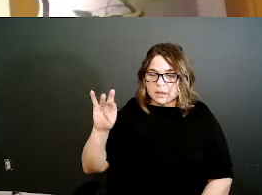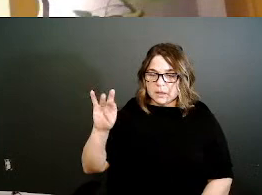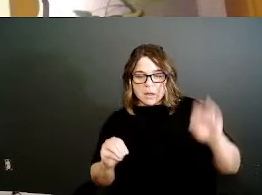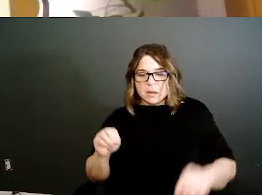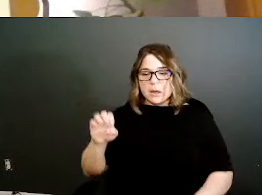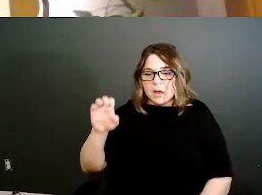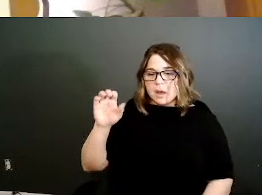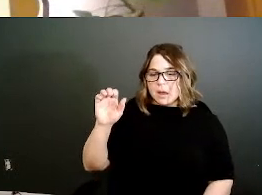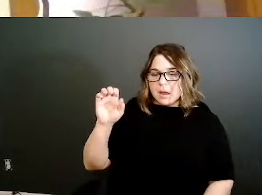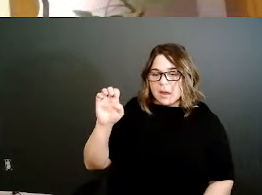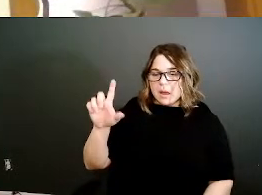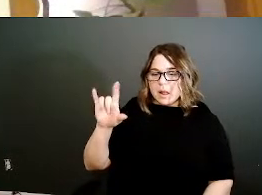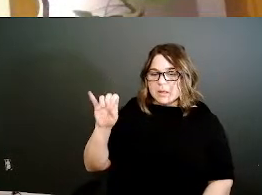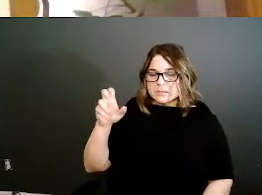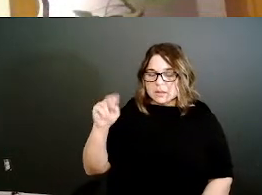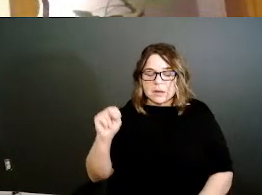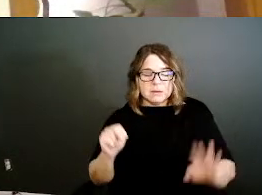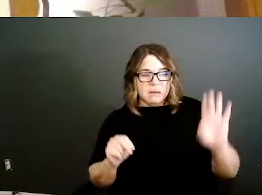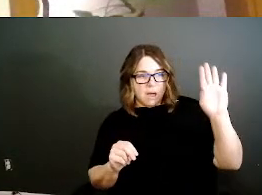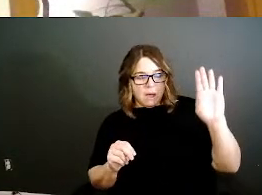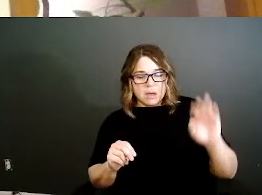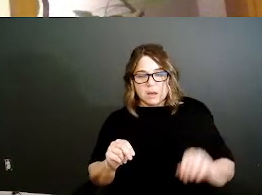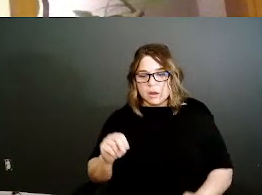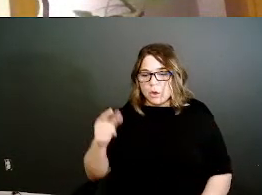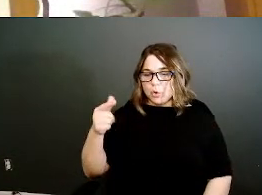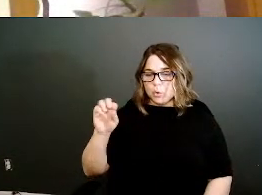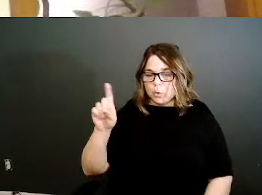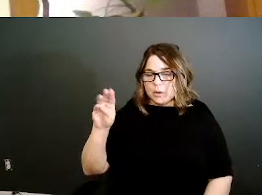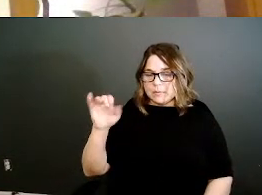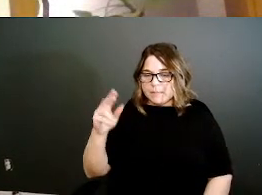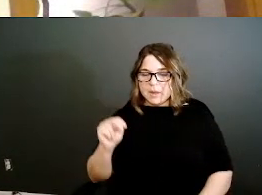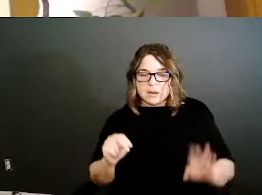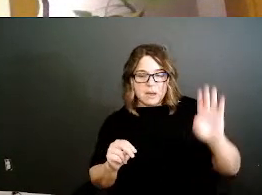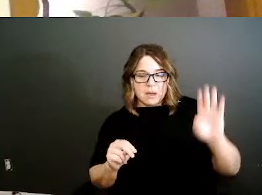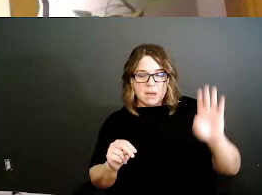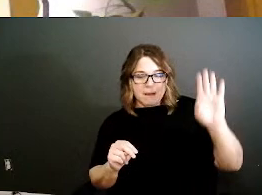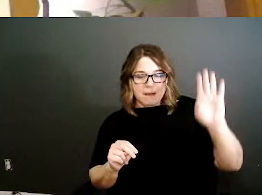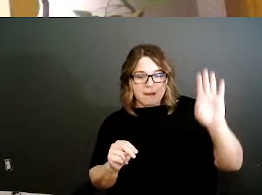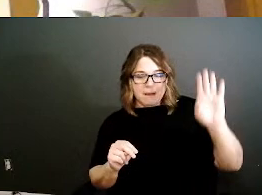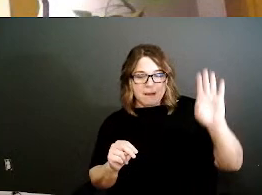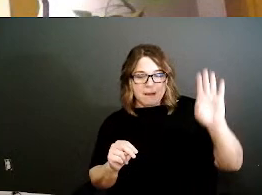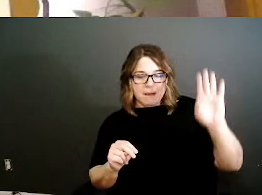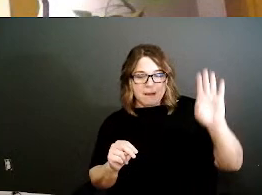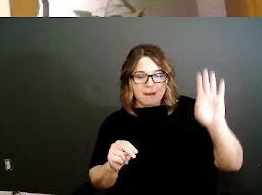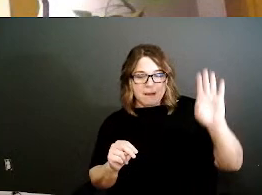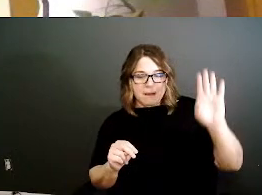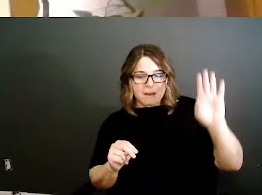≫ Clerk: PRESIDENT BENDER. ≫ COUNCIL PRESIDENT BENDER: AYE. ≫ Clerk: THERE ARE 13 AYES. ≫ COUNCIL PRESIDENT BENDER: THAT CARRIES AND THAT AMENDMENT IS ADOPTED.